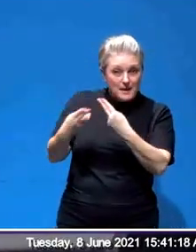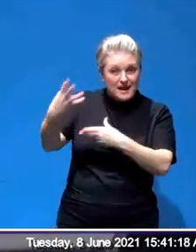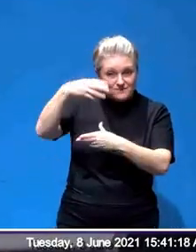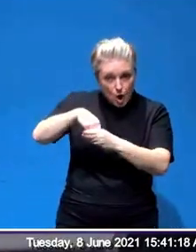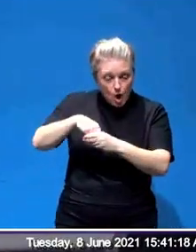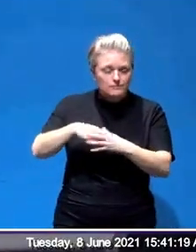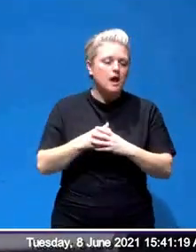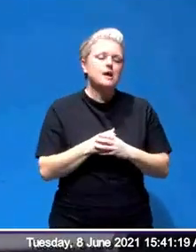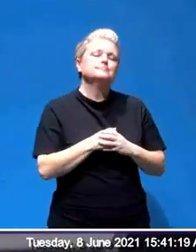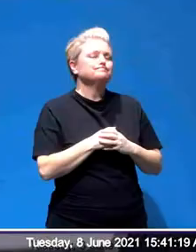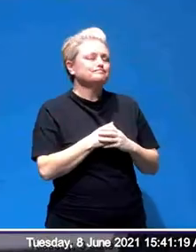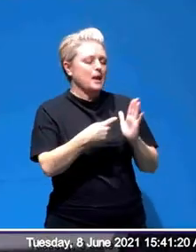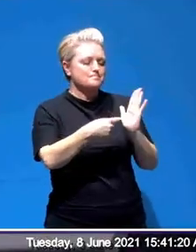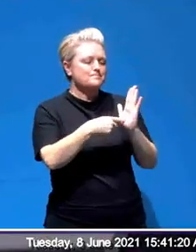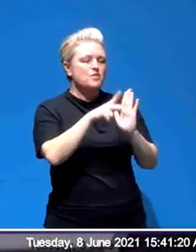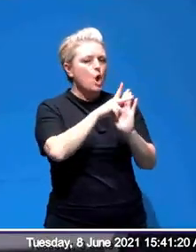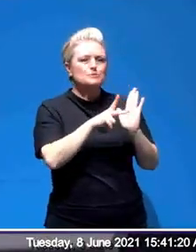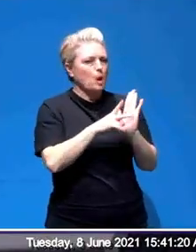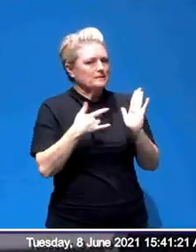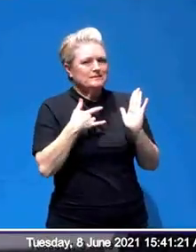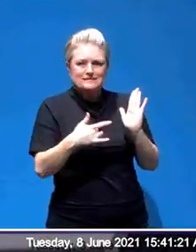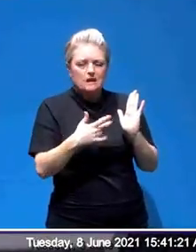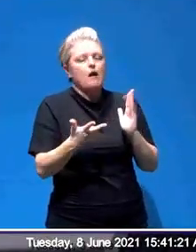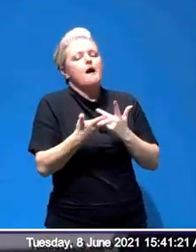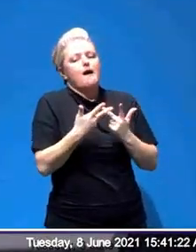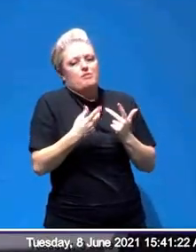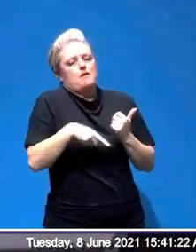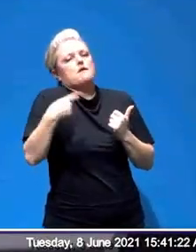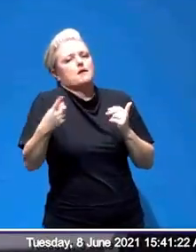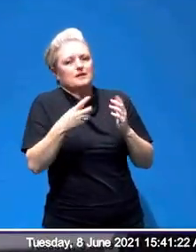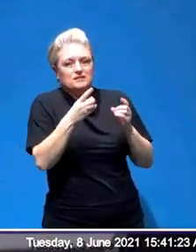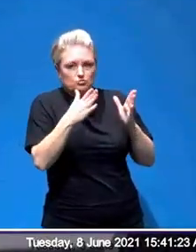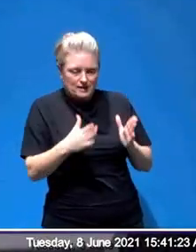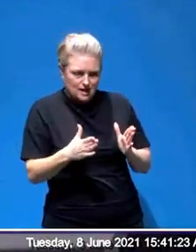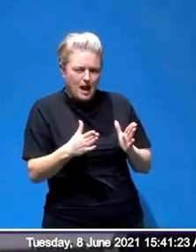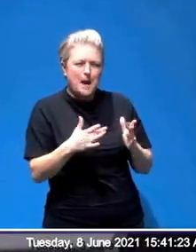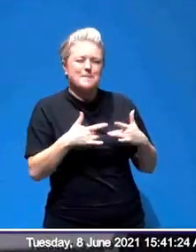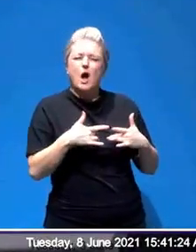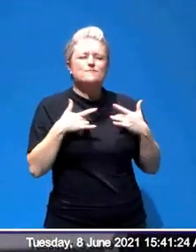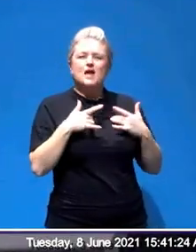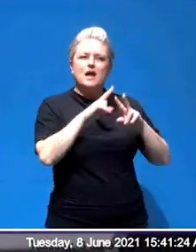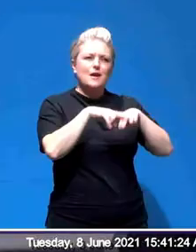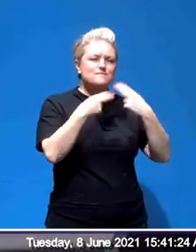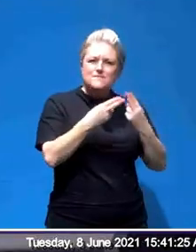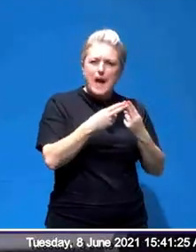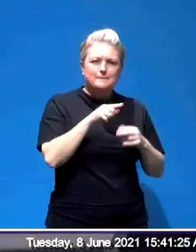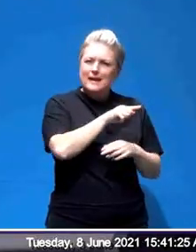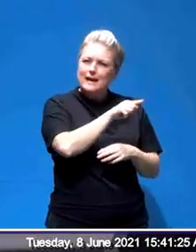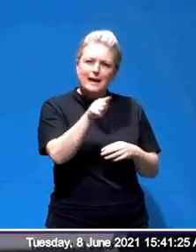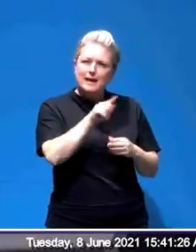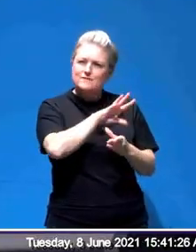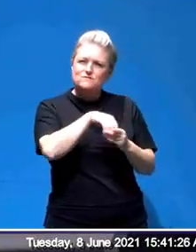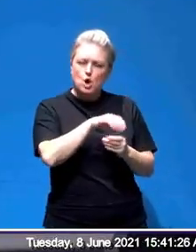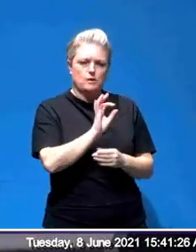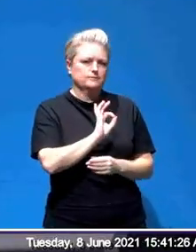critical incident policies or reporting policies have been --- have had any